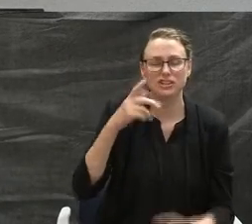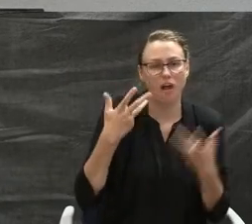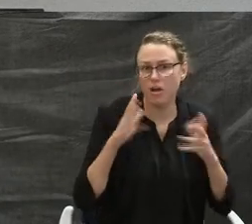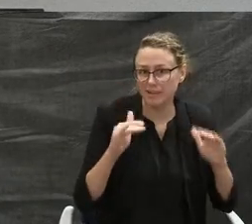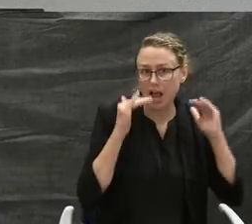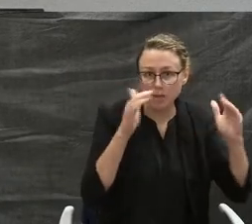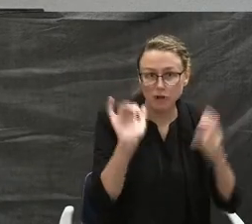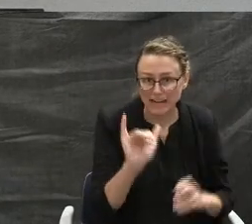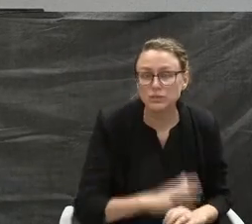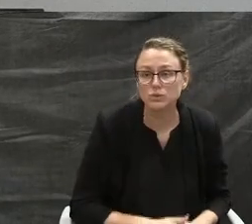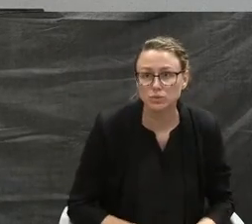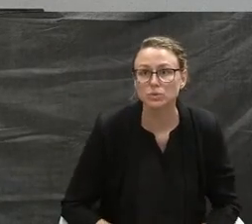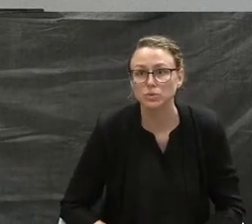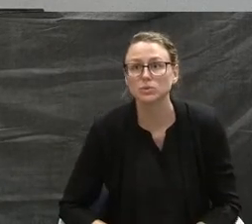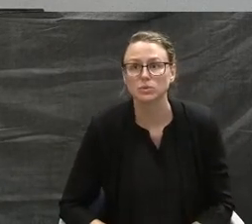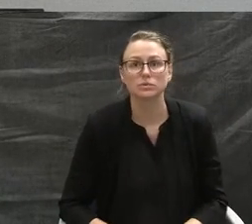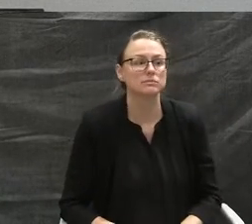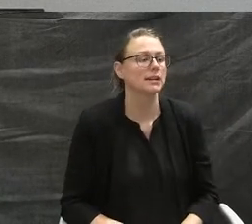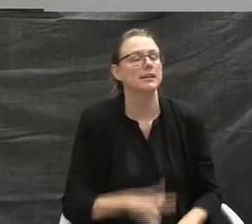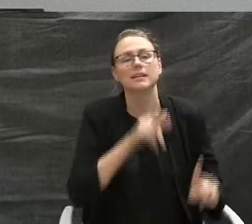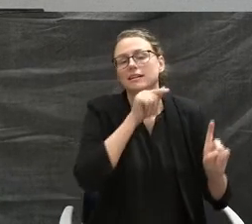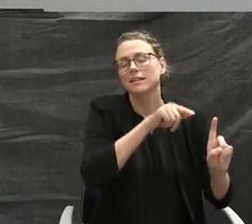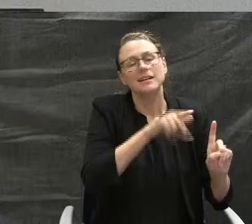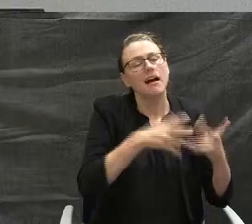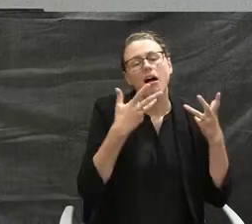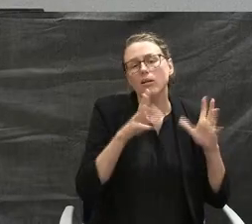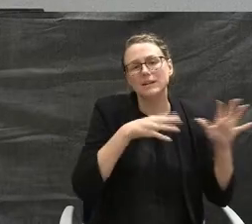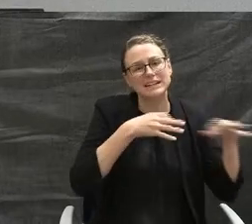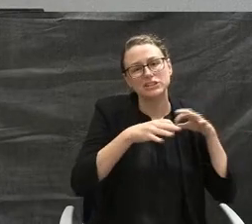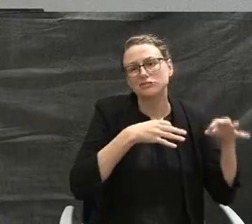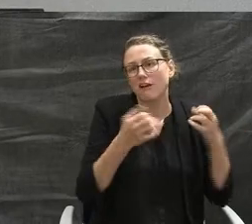be the sanitizing units that Mr Bourgeois described. They are